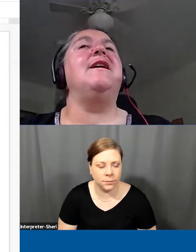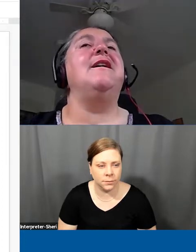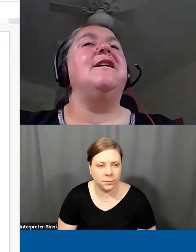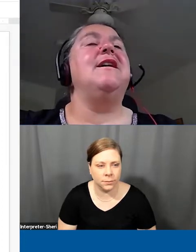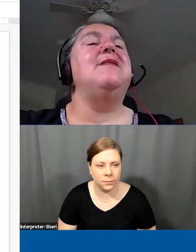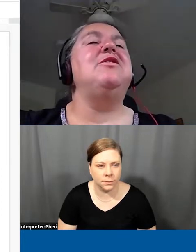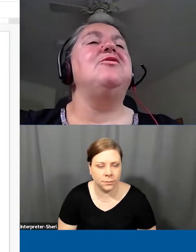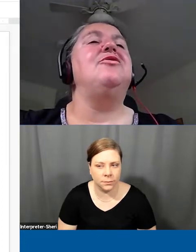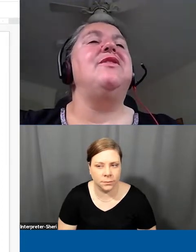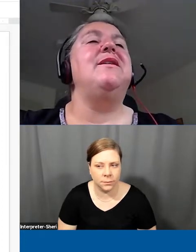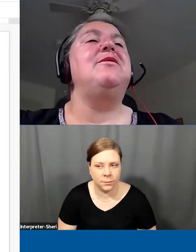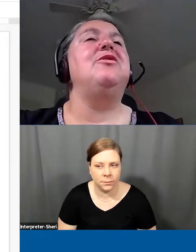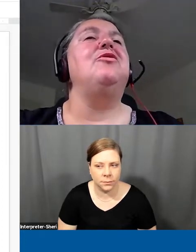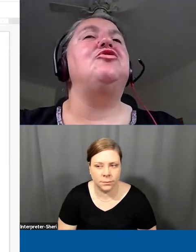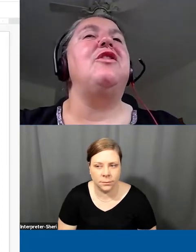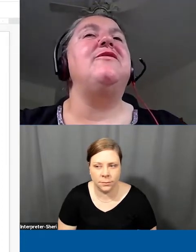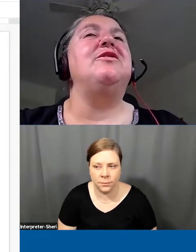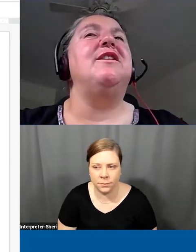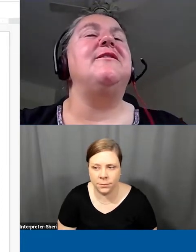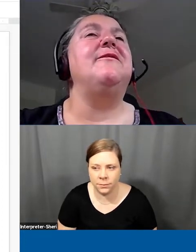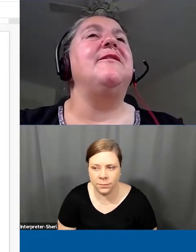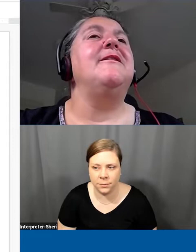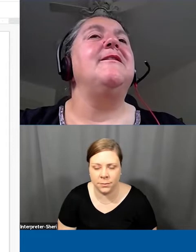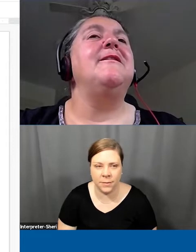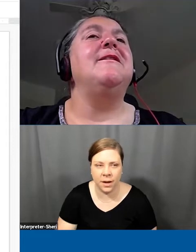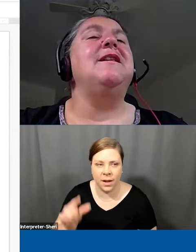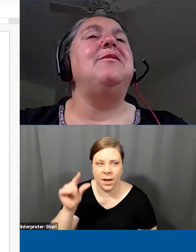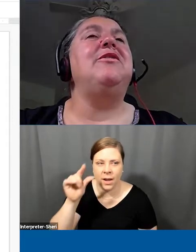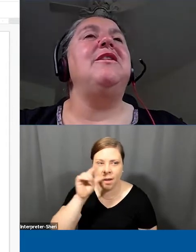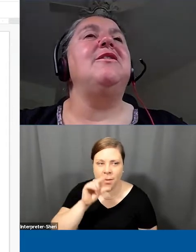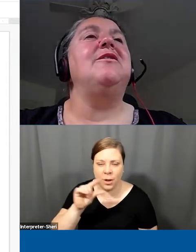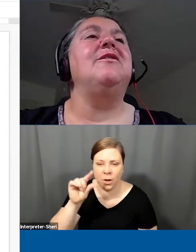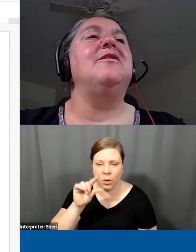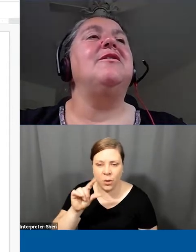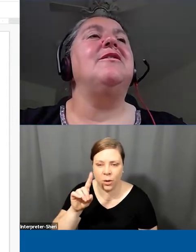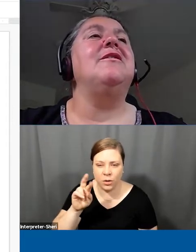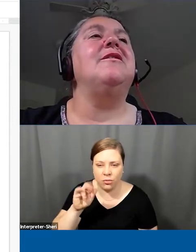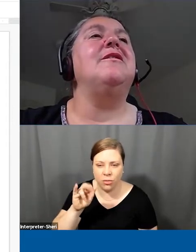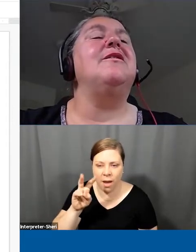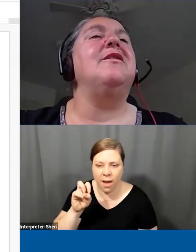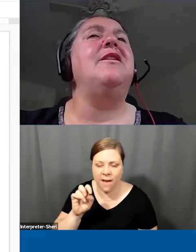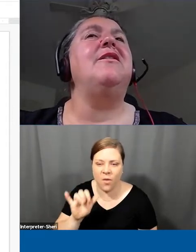Ah, I'm in Google Drive, aren't I? Let me see here. Okay.